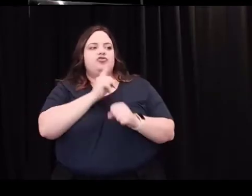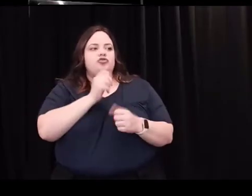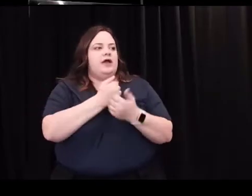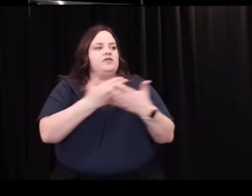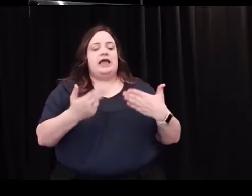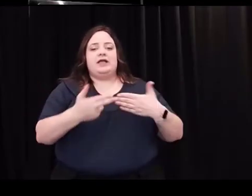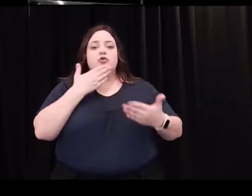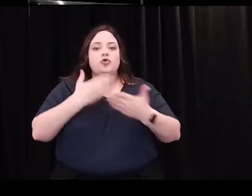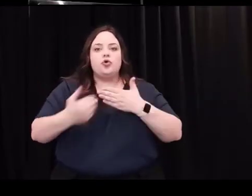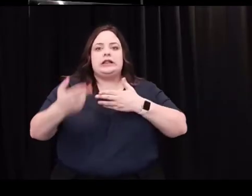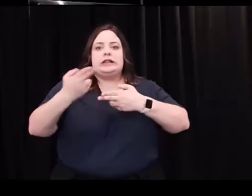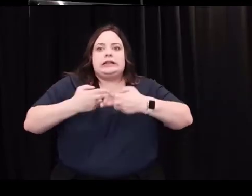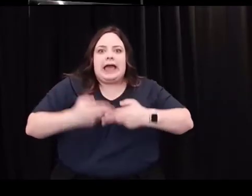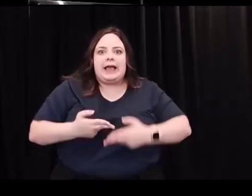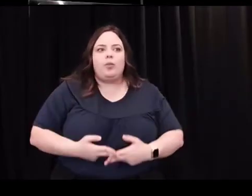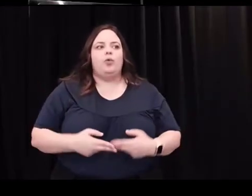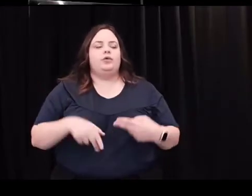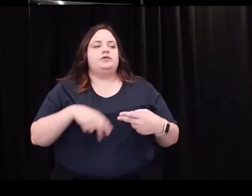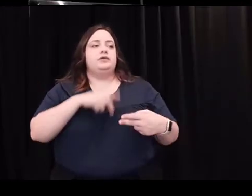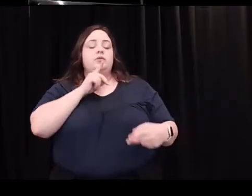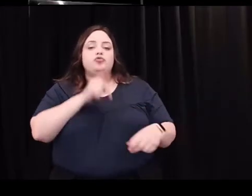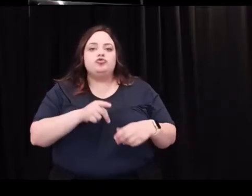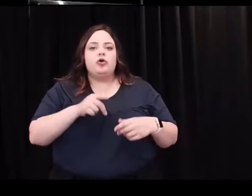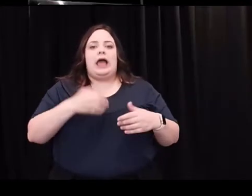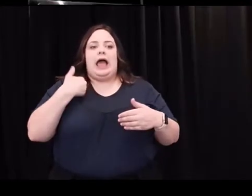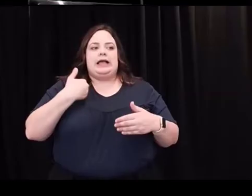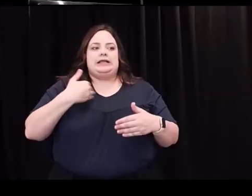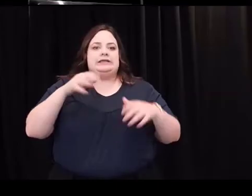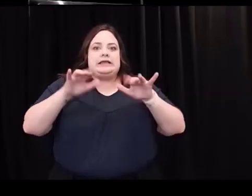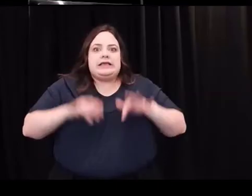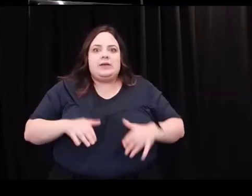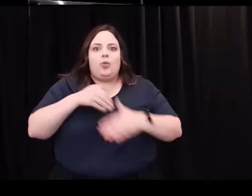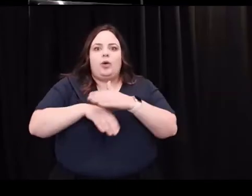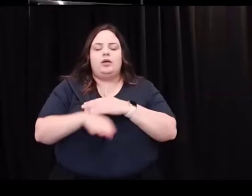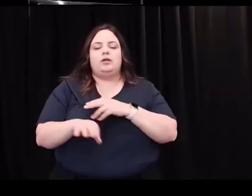making sure it's keyboard accessible, and and so on and so forth, and also focus management,